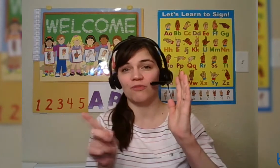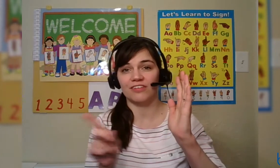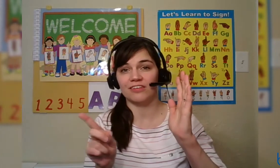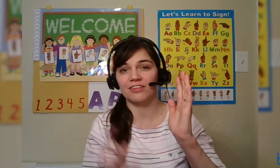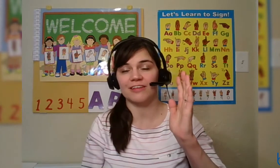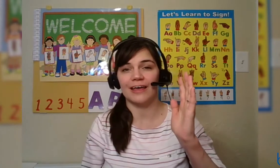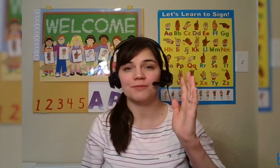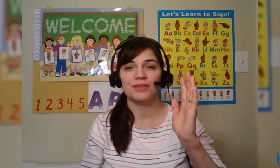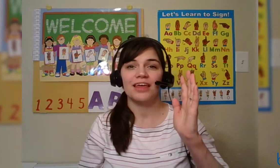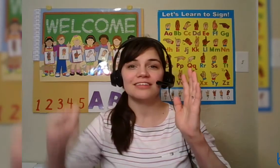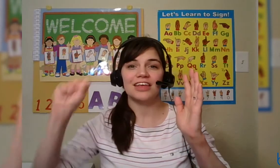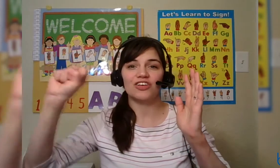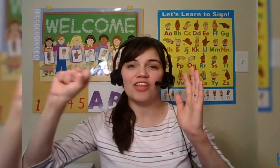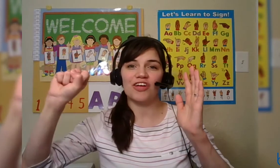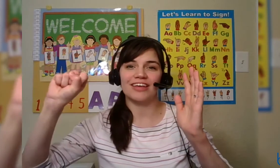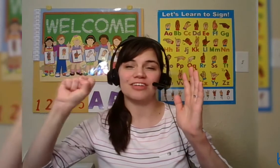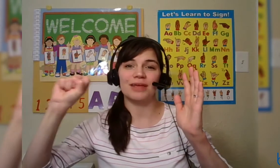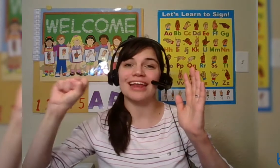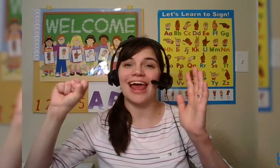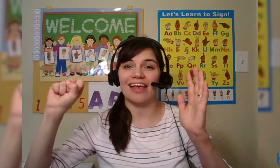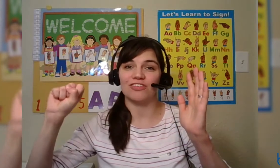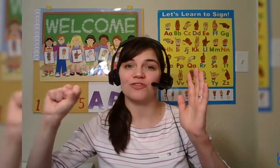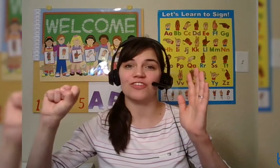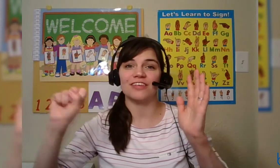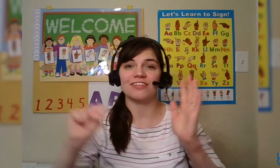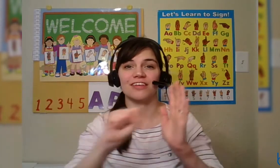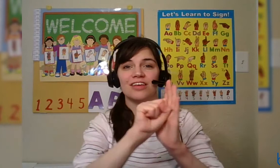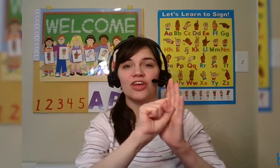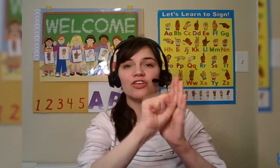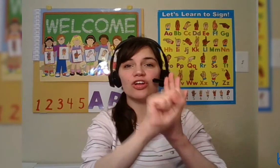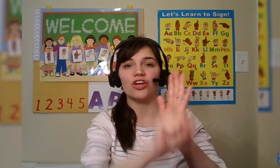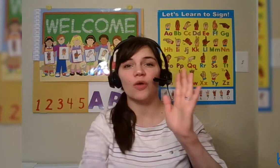facing to the side. Take your other hand and make an S for season. You're gonna go